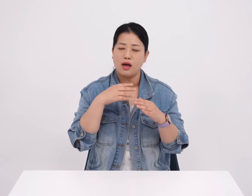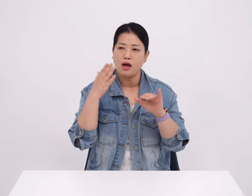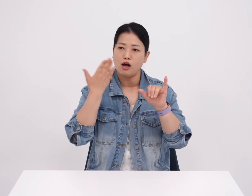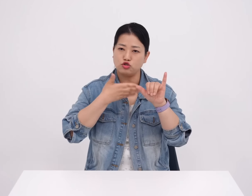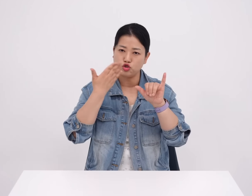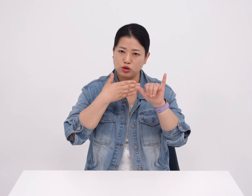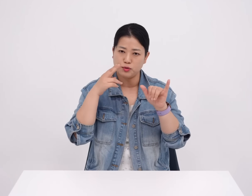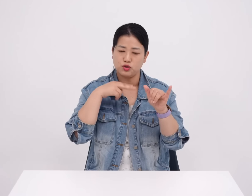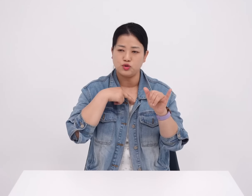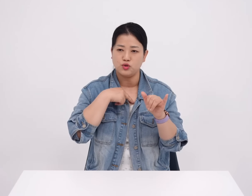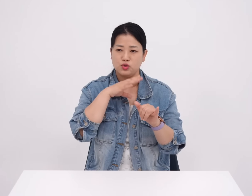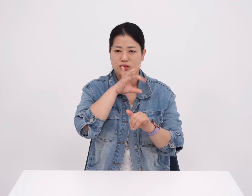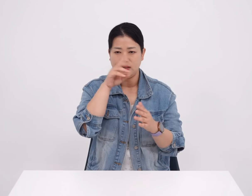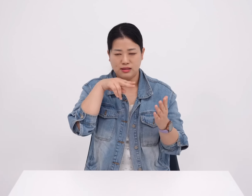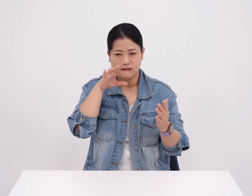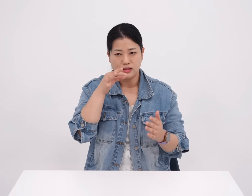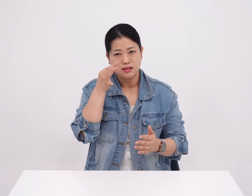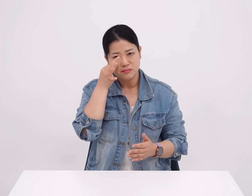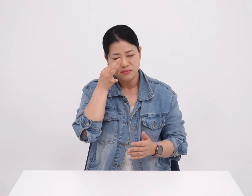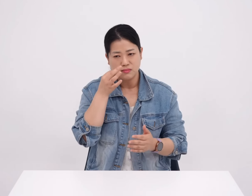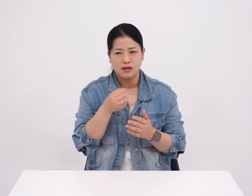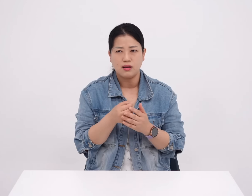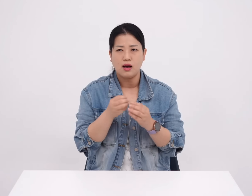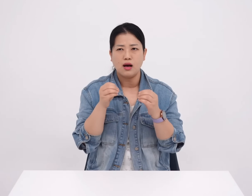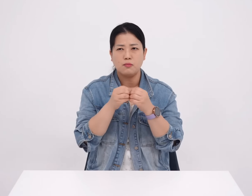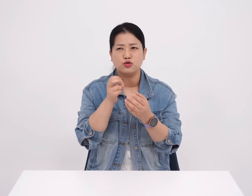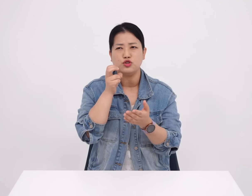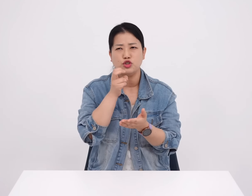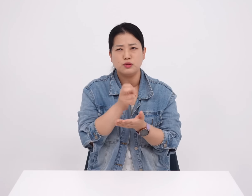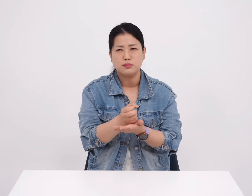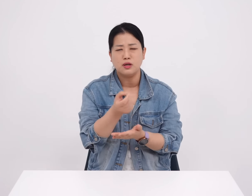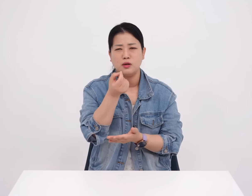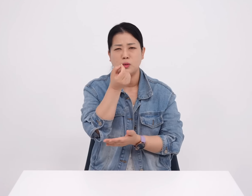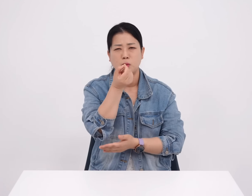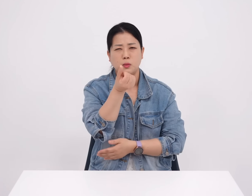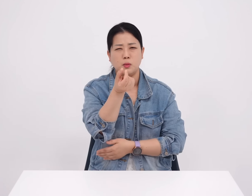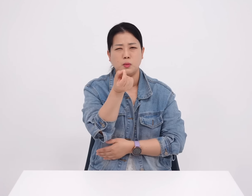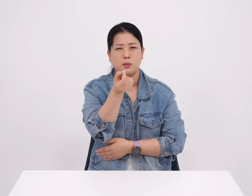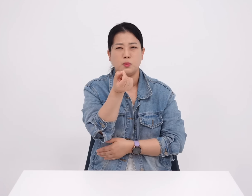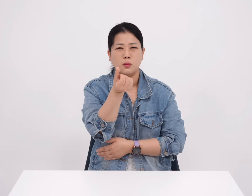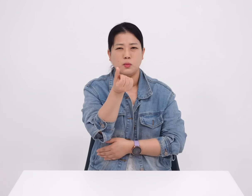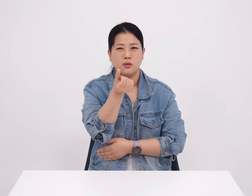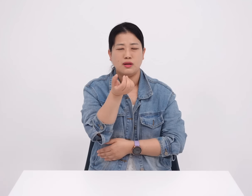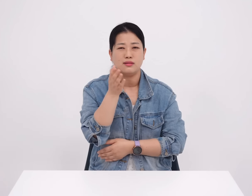When I sometimes watch YouTube, there is very little sign language grammar.